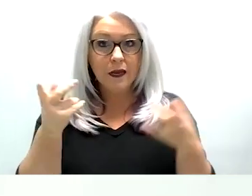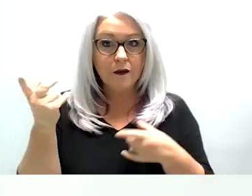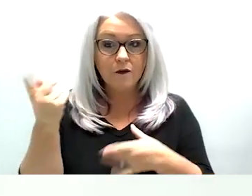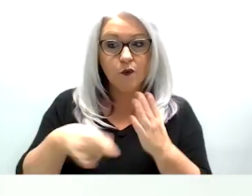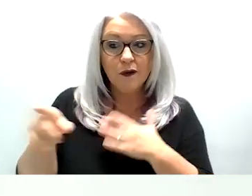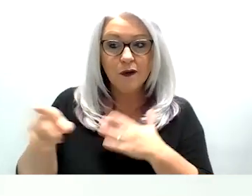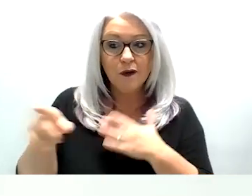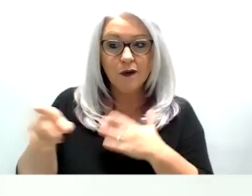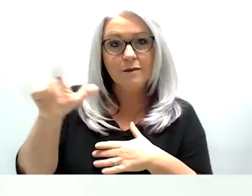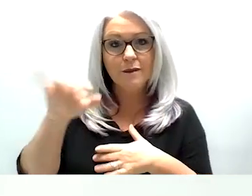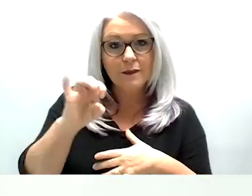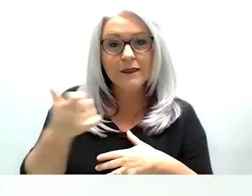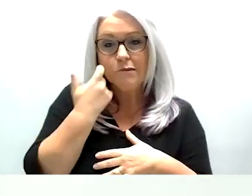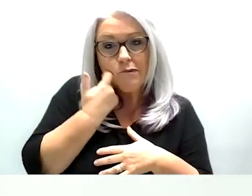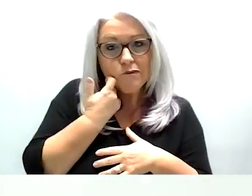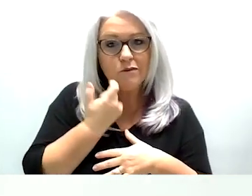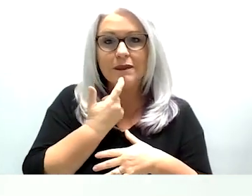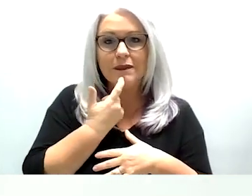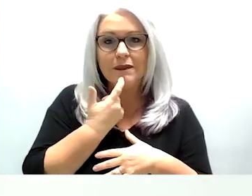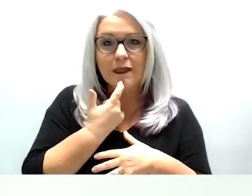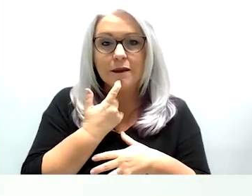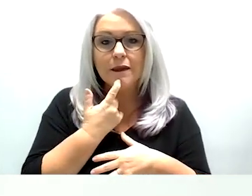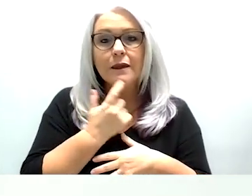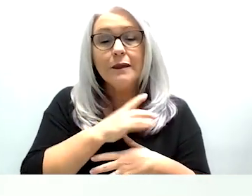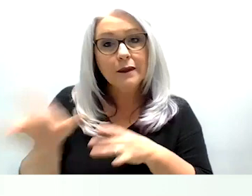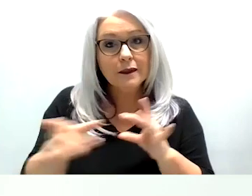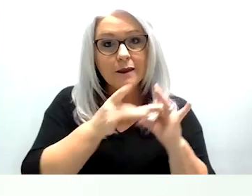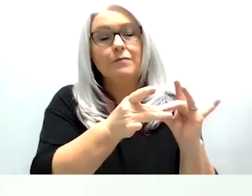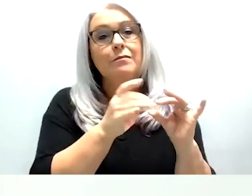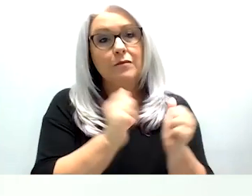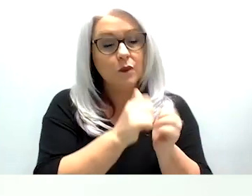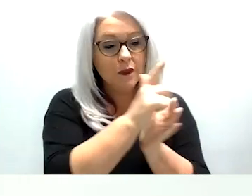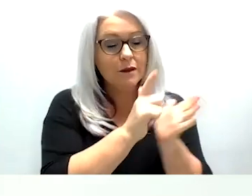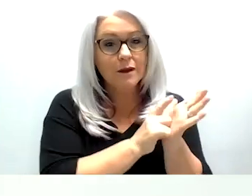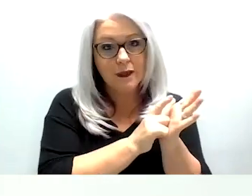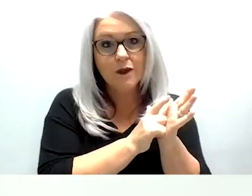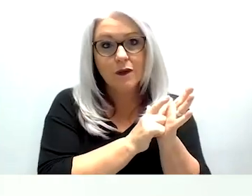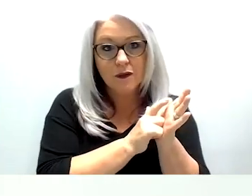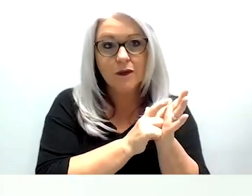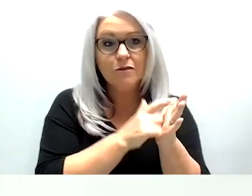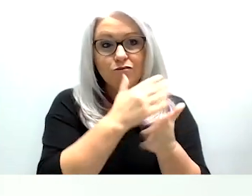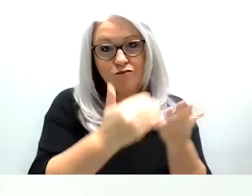go in the legal realm as well. Is relevant there. When you are self advocating with an